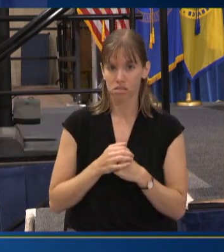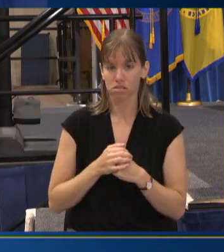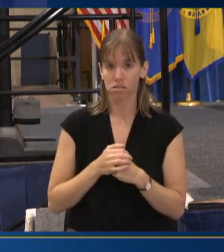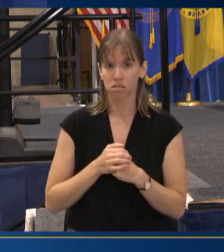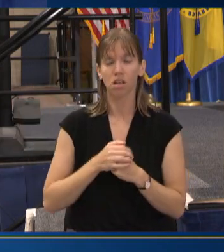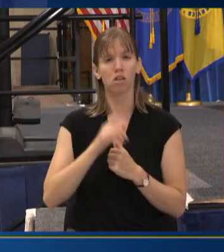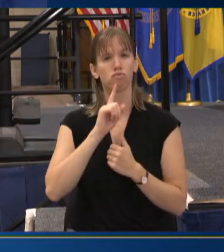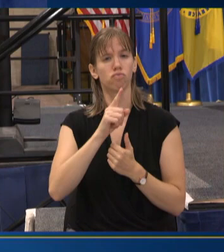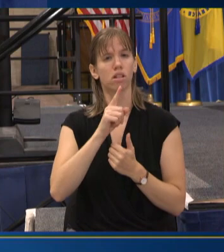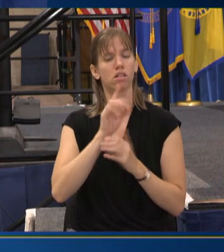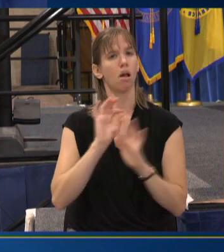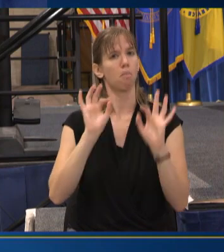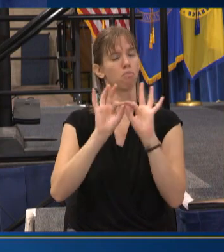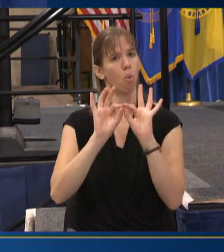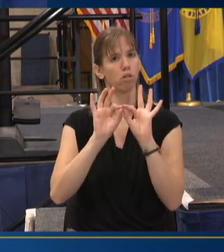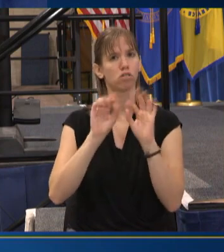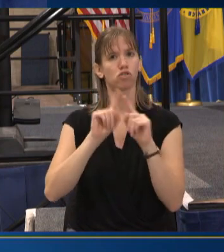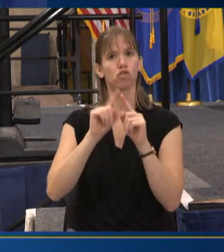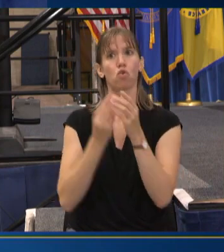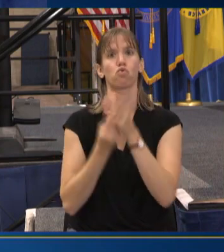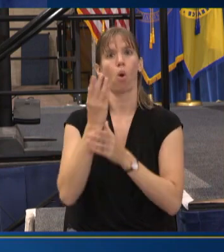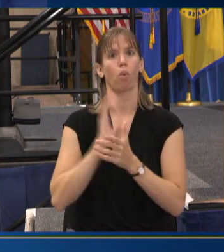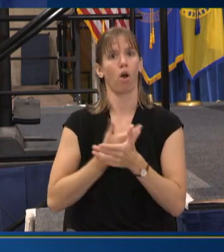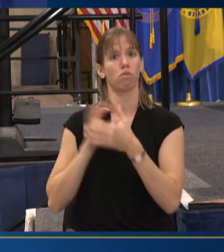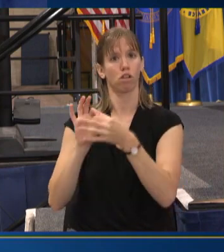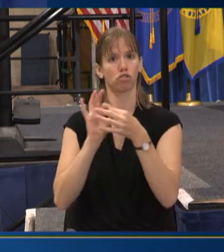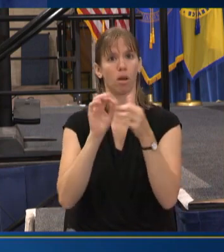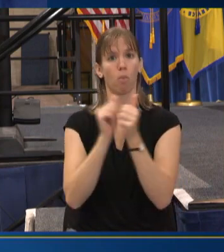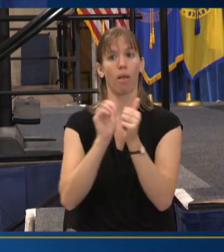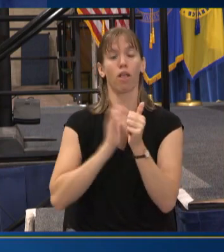represents a growing connection between the healthcare and public health side of